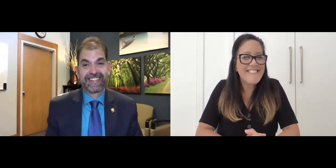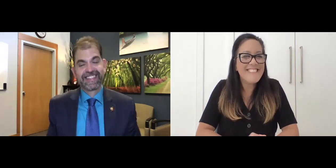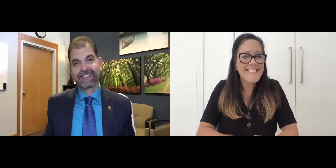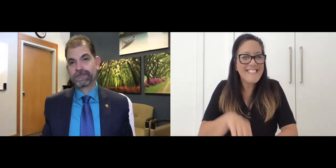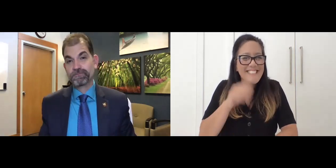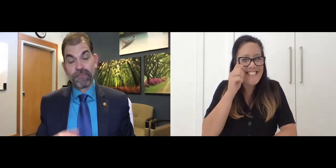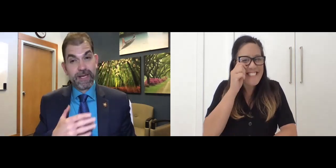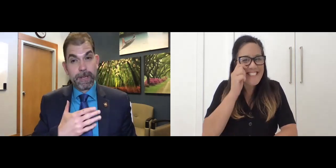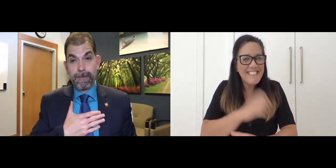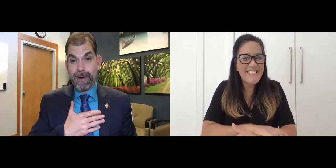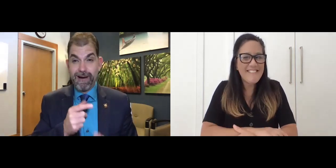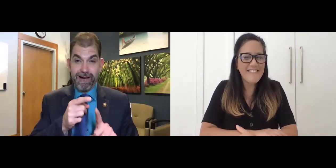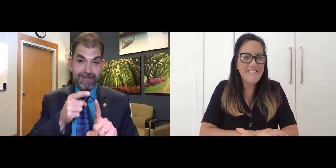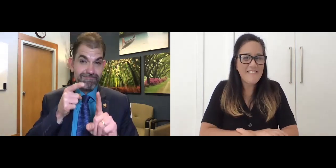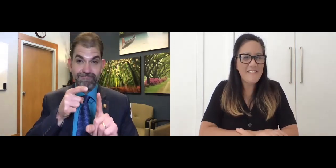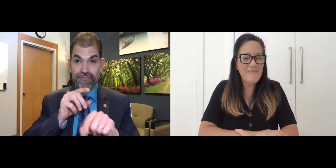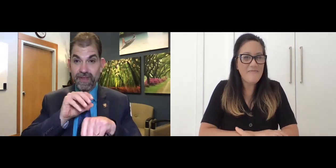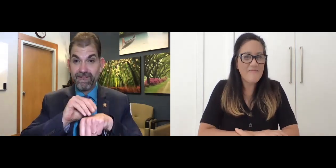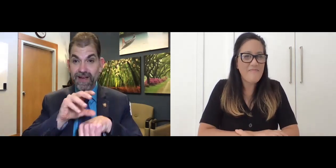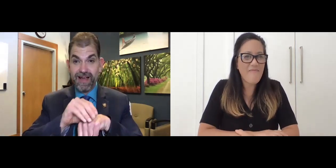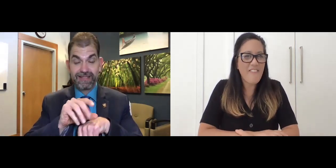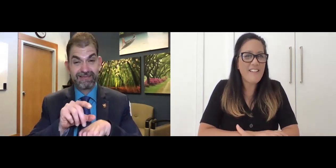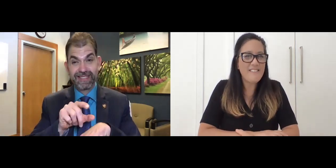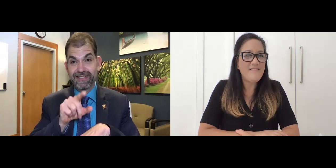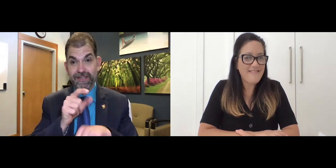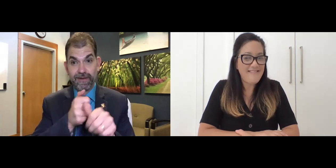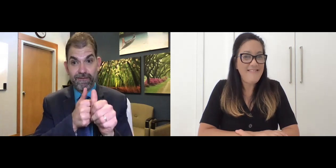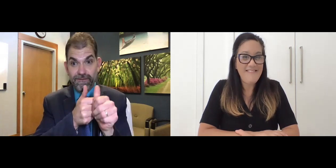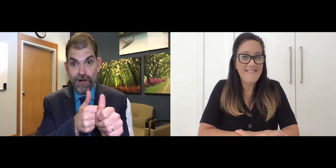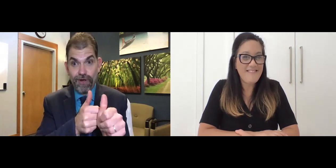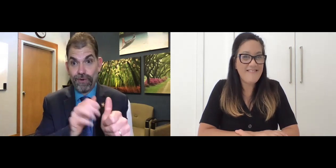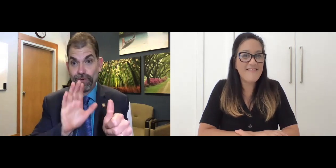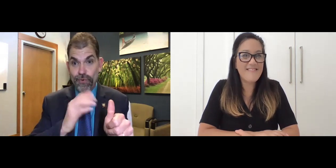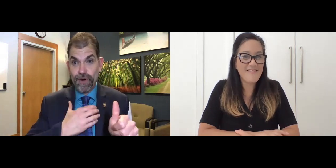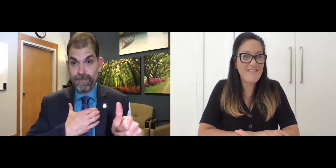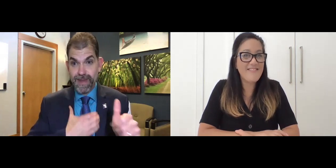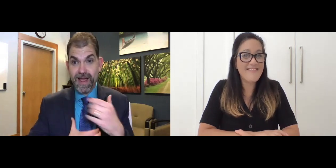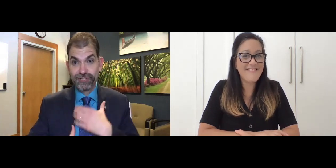them? Well my biggest piece of advice is to follow